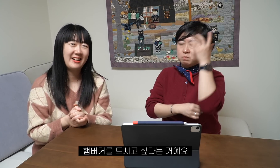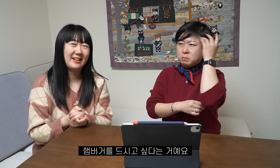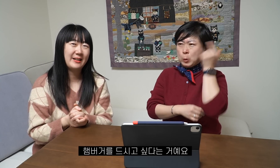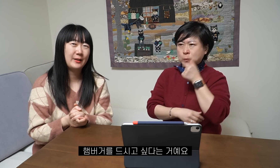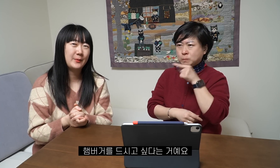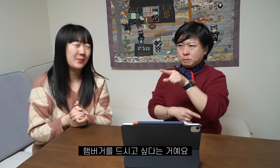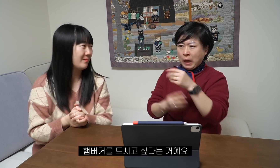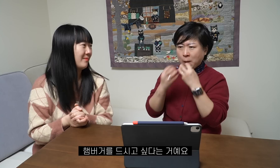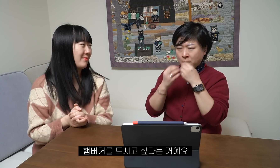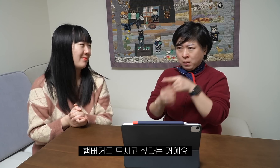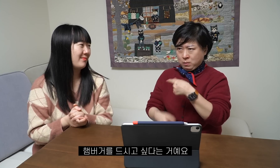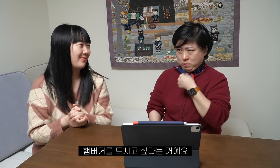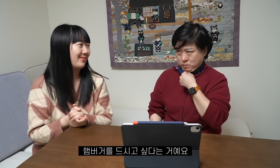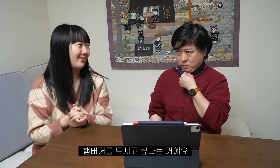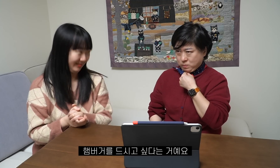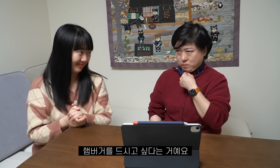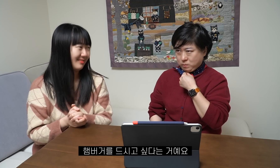He want to eat a hamburger.